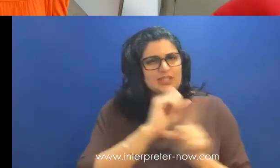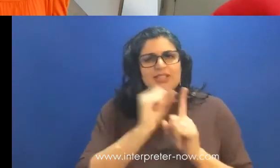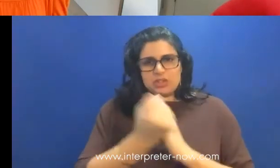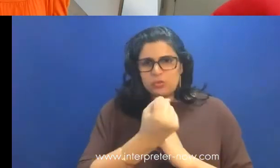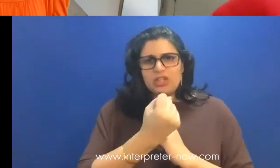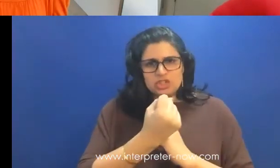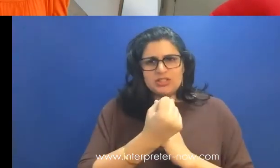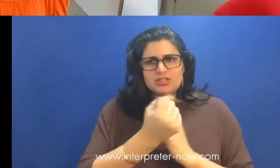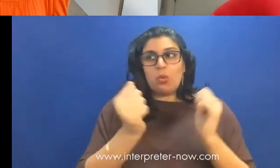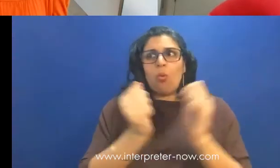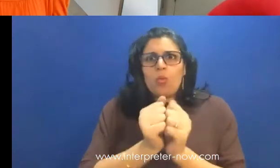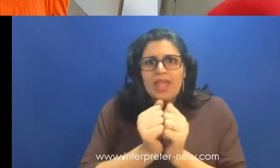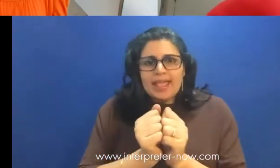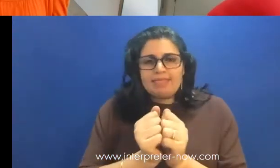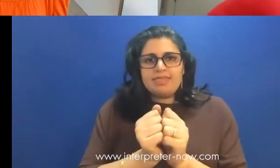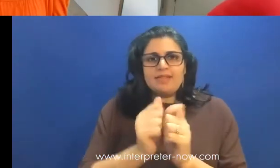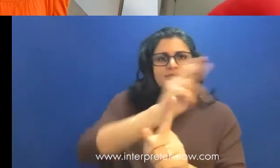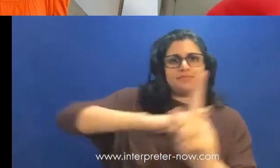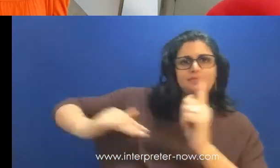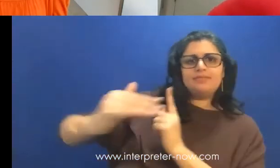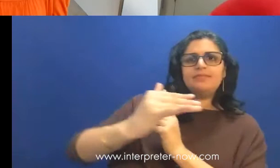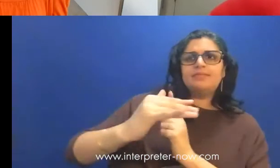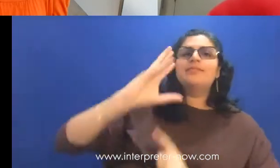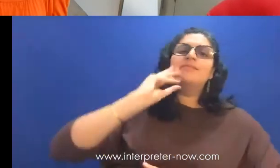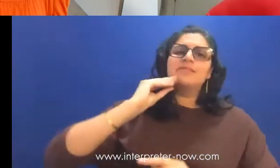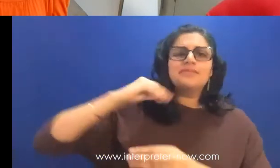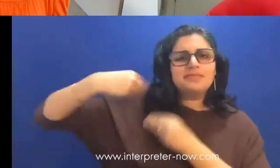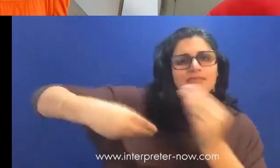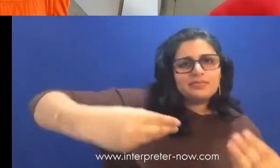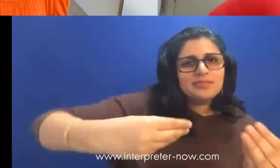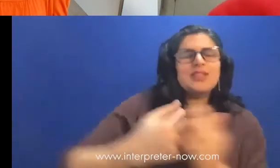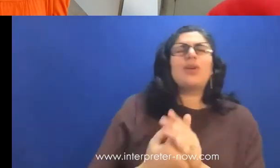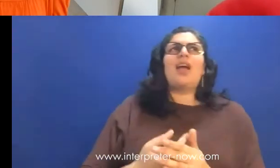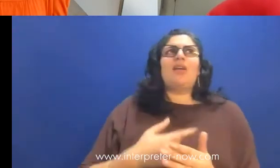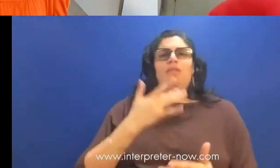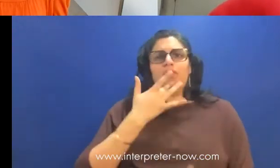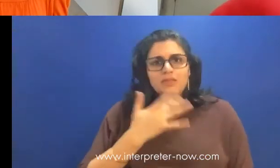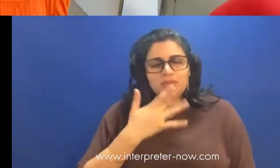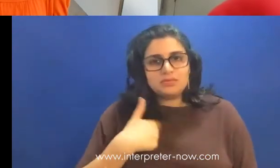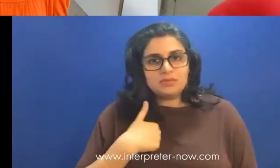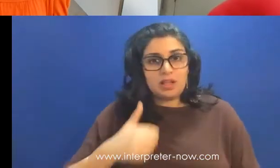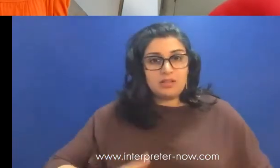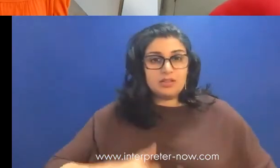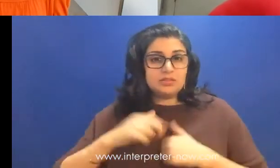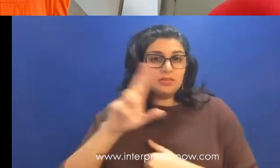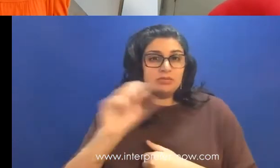I'm very, very fortunate that since I've lived in the United States for the last decade,